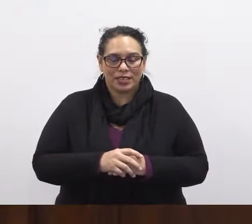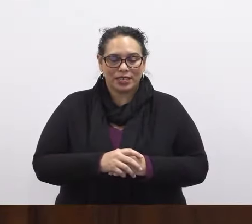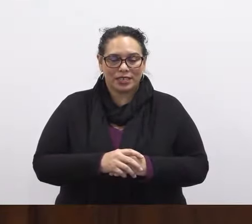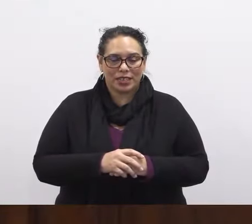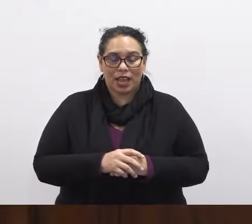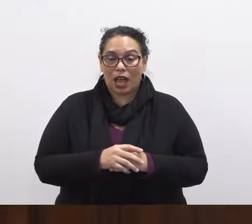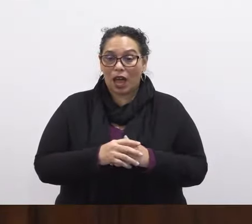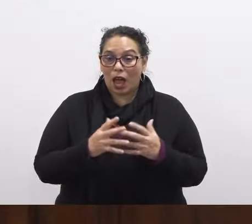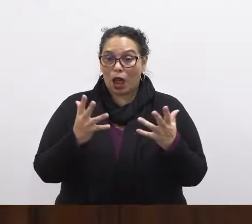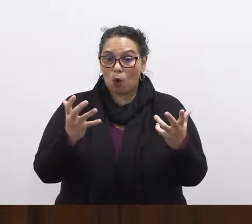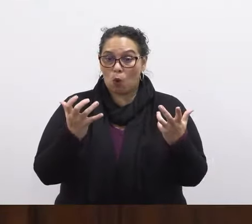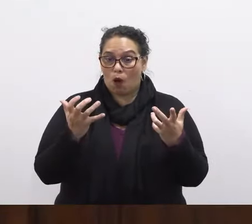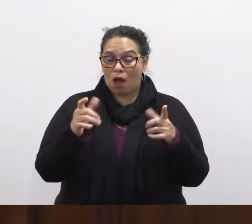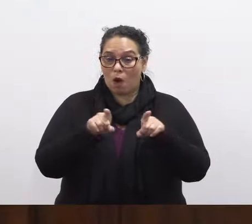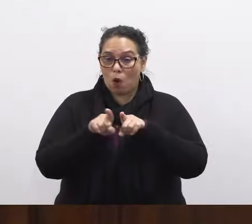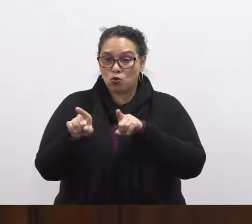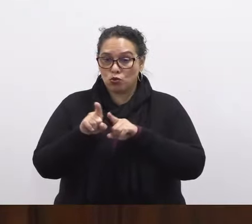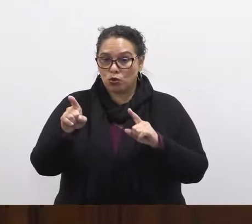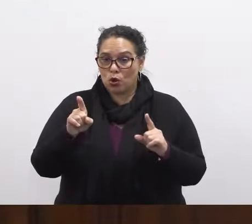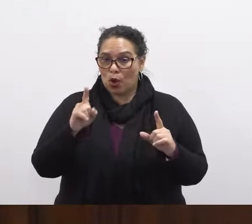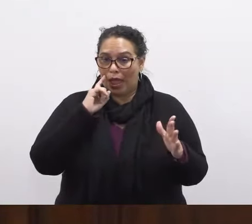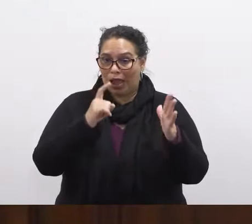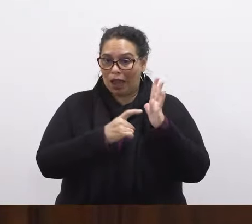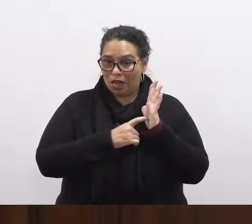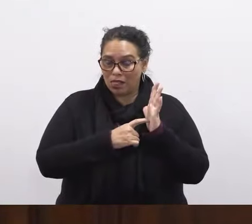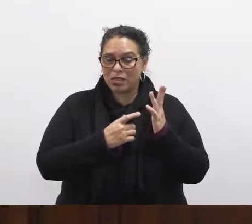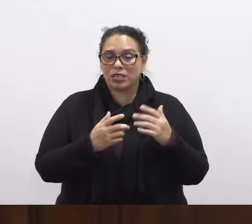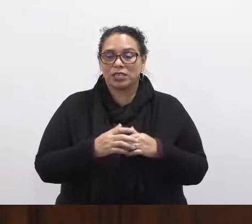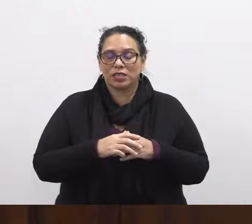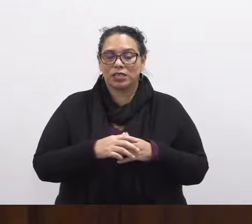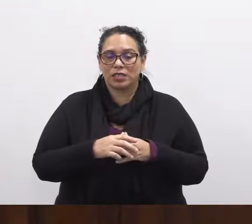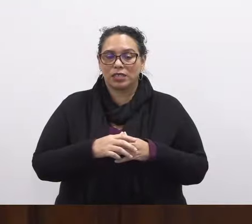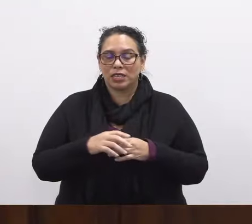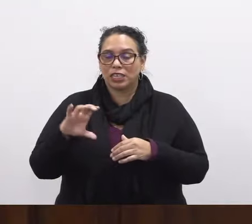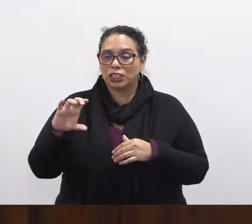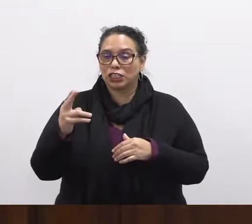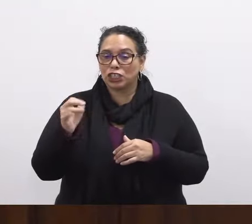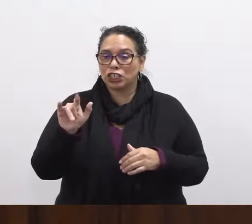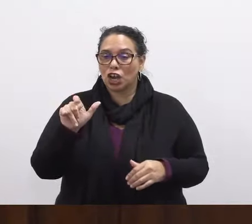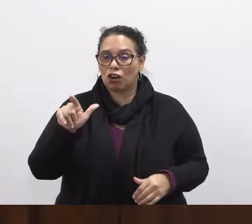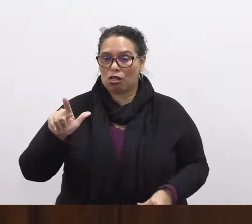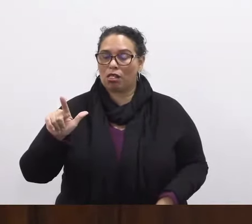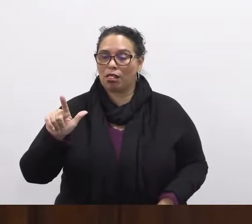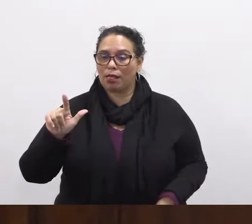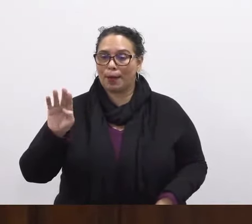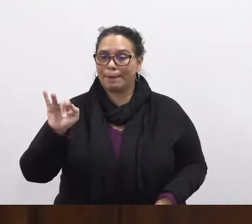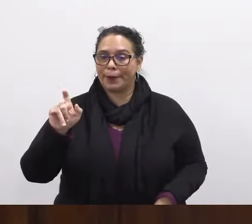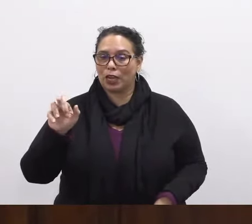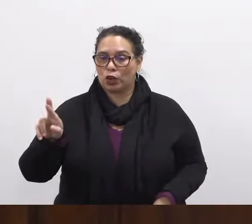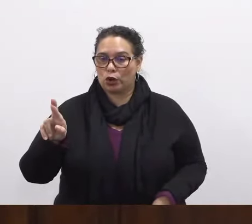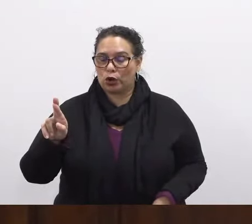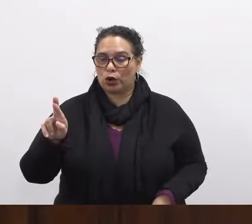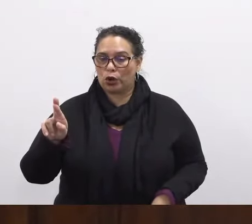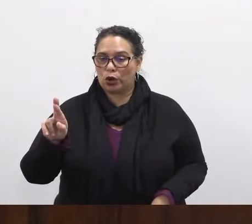I wanna also acknowledge we have Sheryl Bender, commissioner from Paris here with us today.